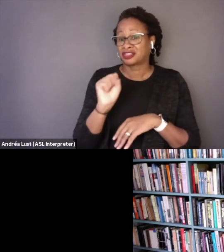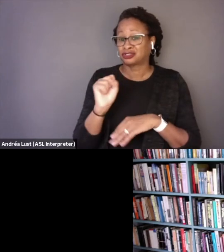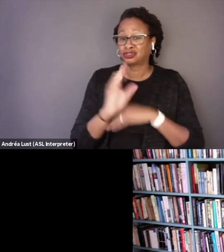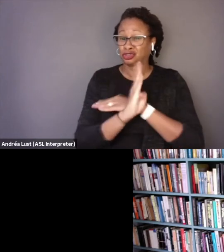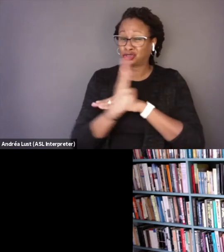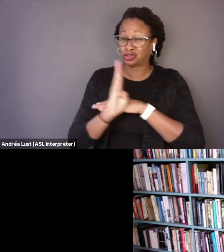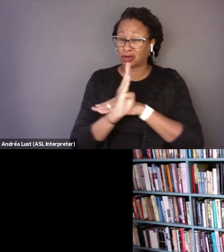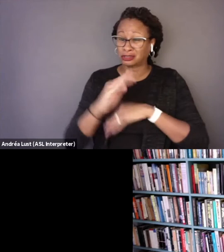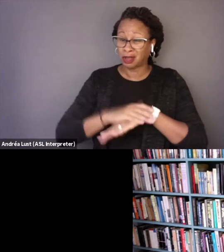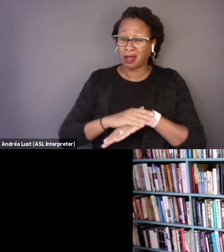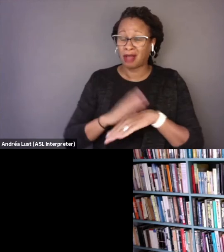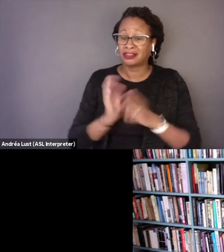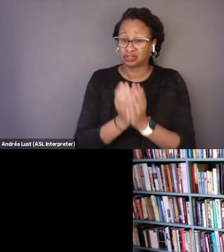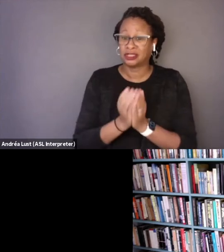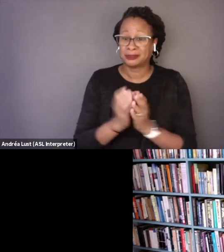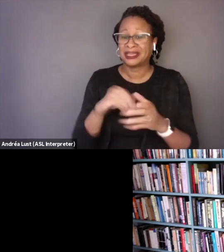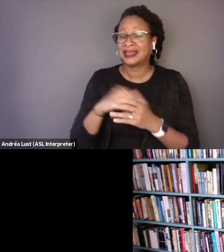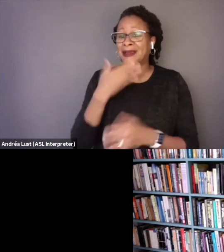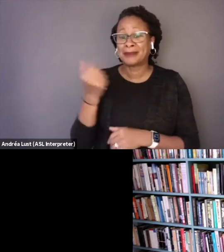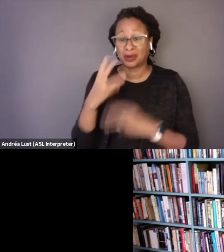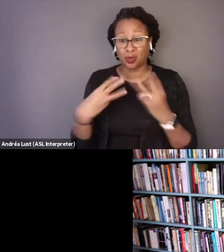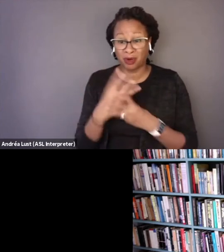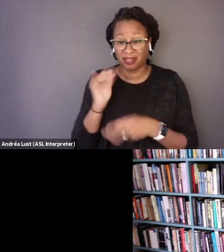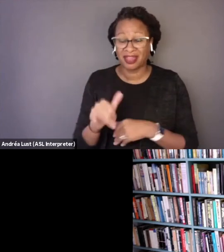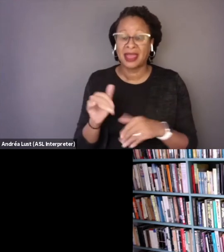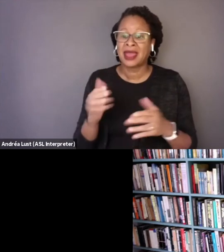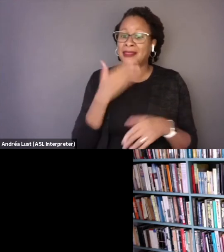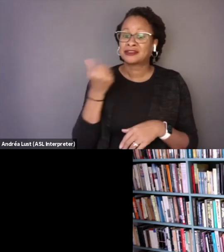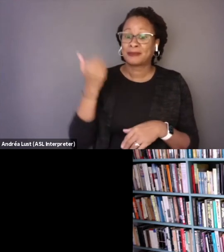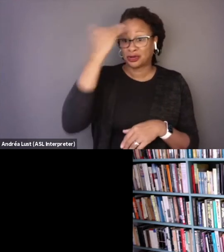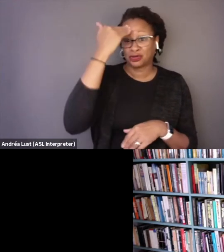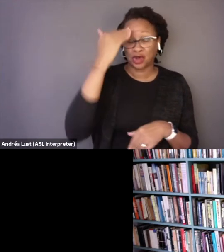of their early interactions with undersea life.